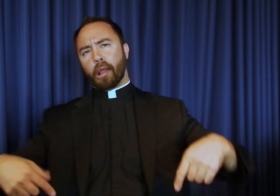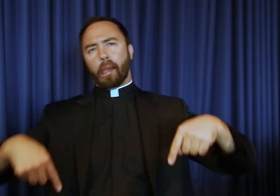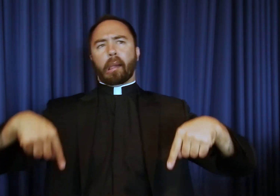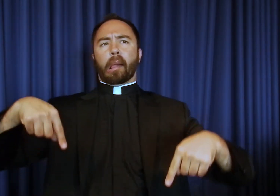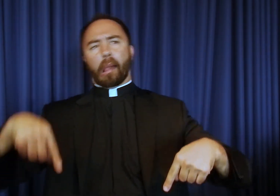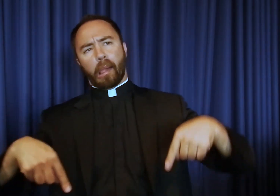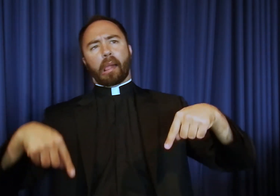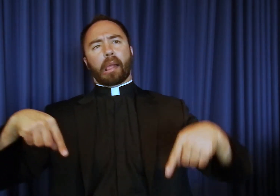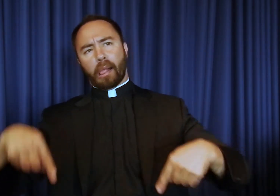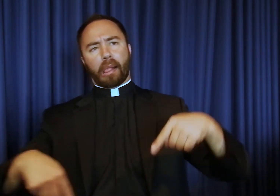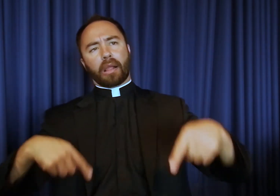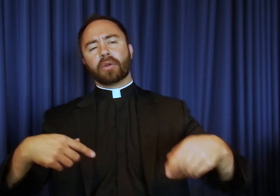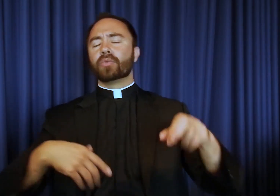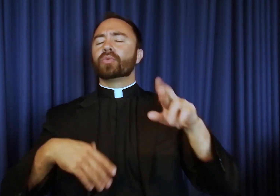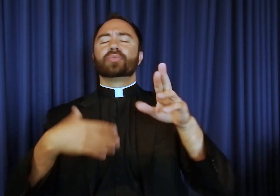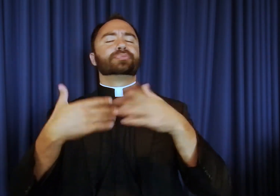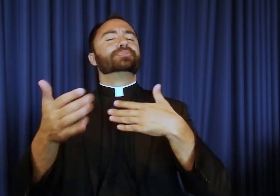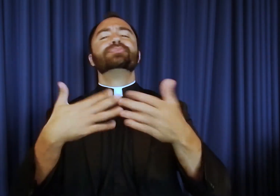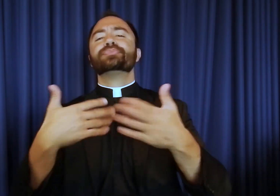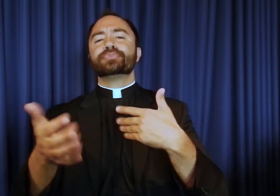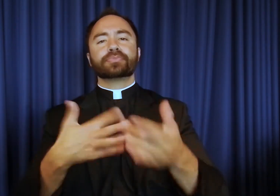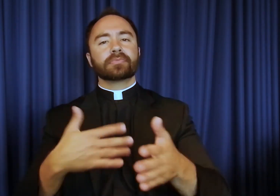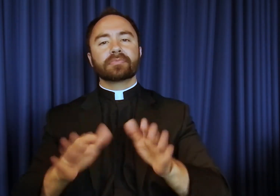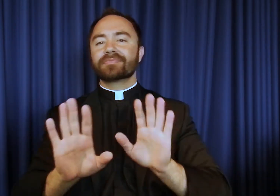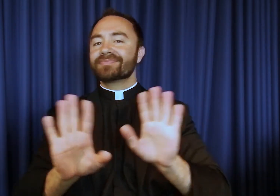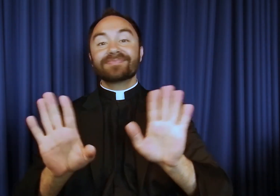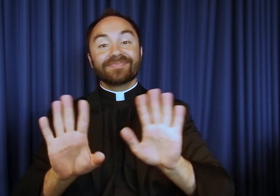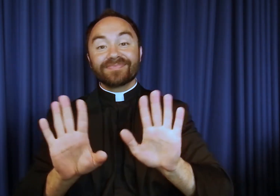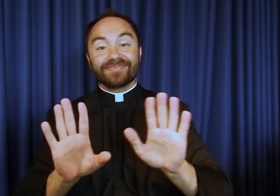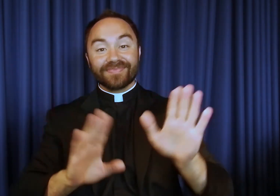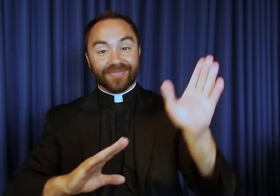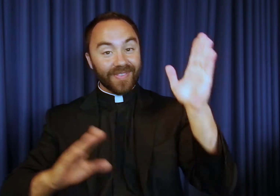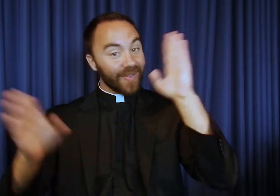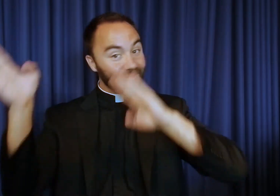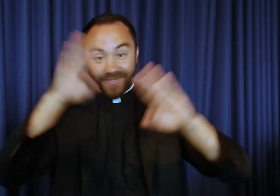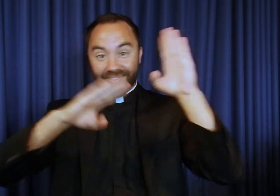do a little bit overweight, I have a hard time walking... Whatever it may be